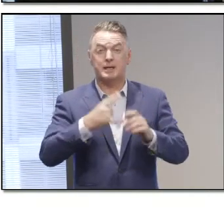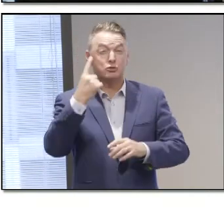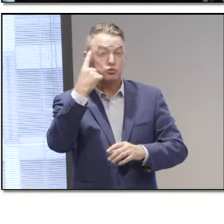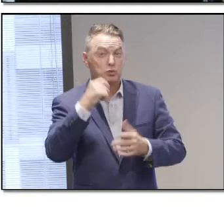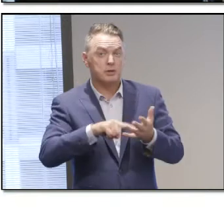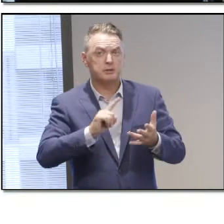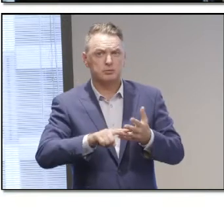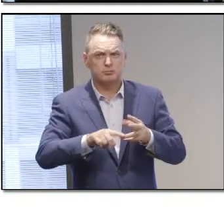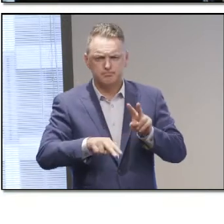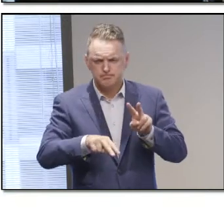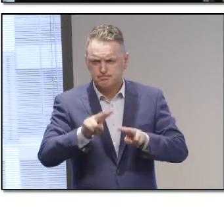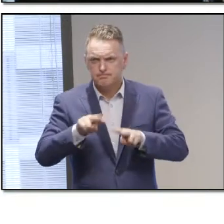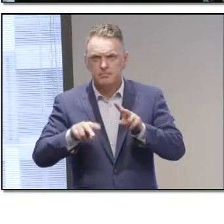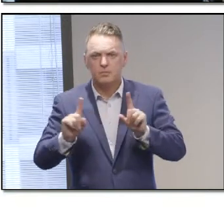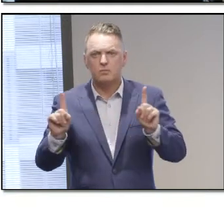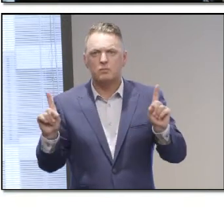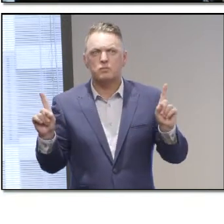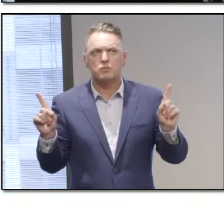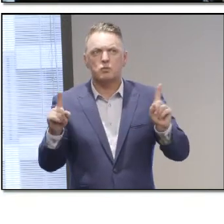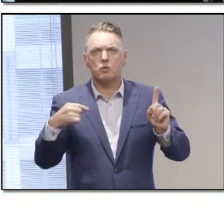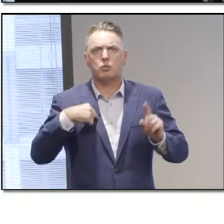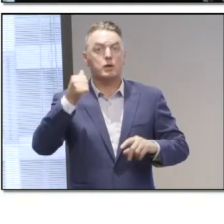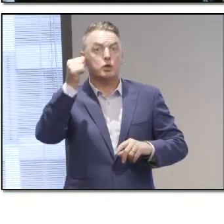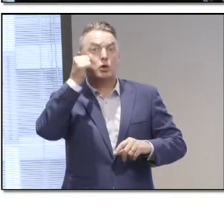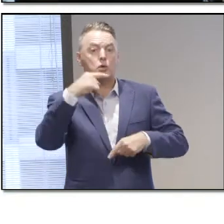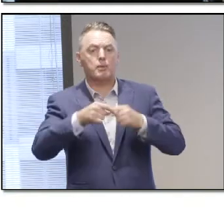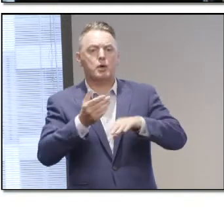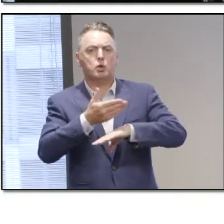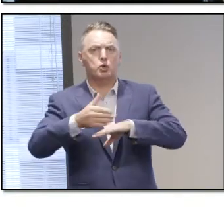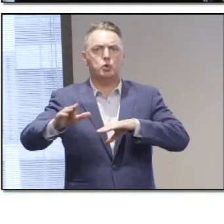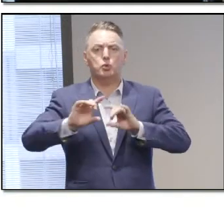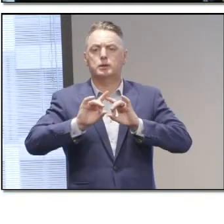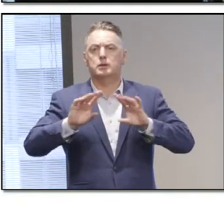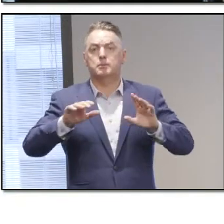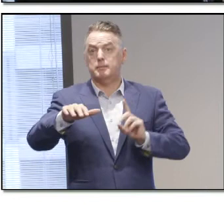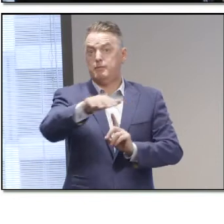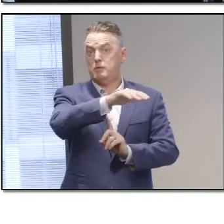is our understanding and knowledge about emerging contaminants in the environment. So, we've